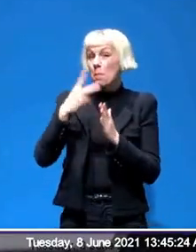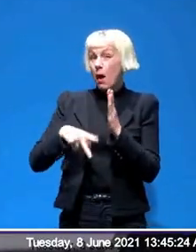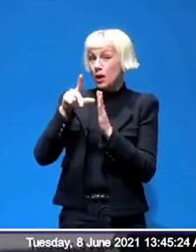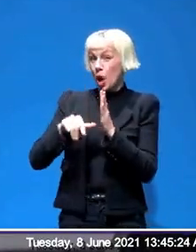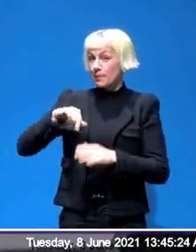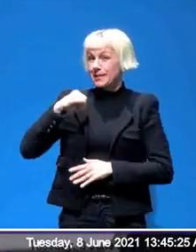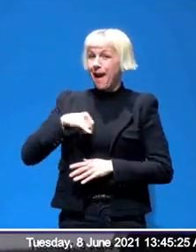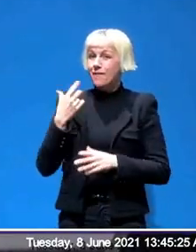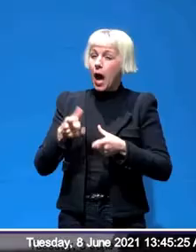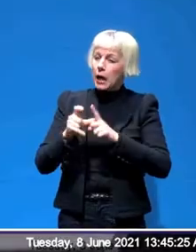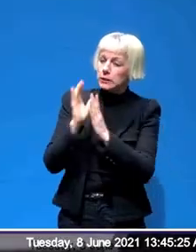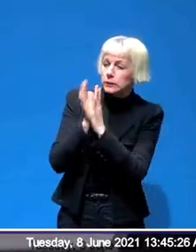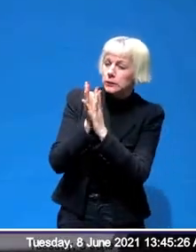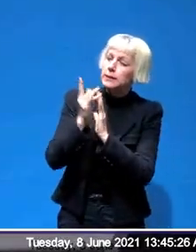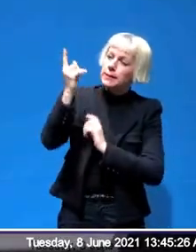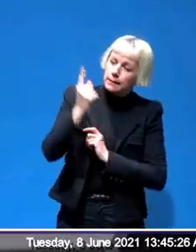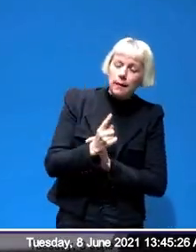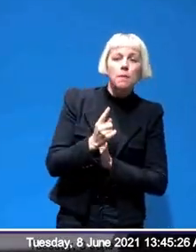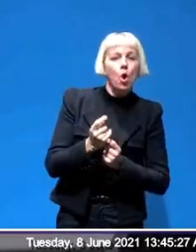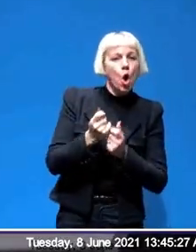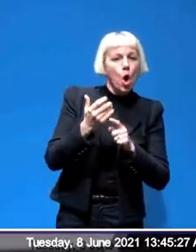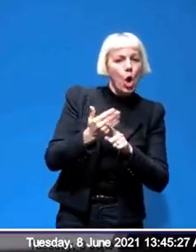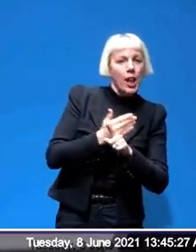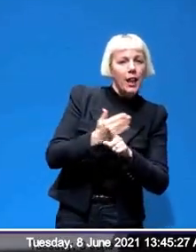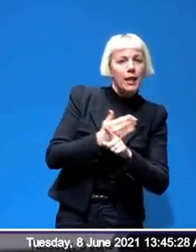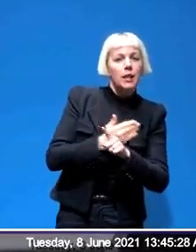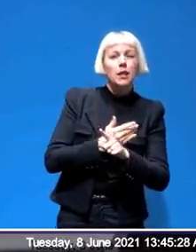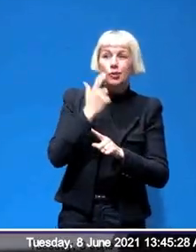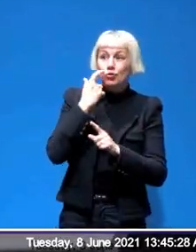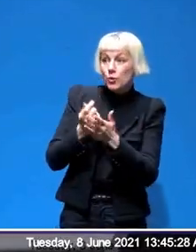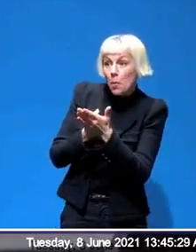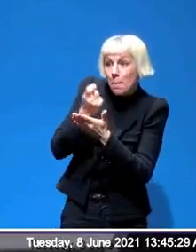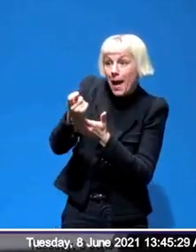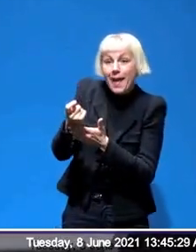We offered --- we would pay them, trying to incentivise them to attend.